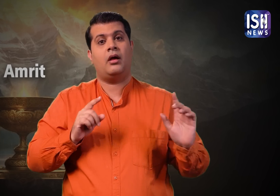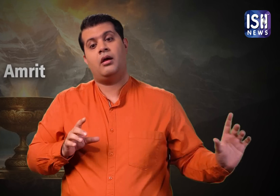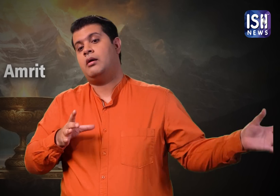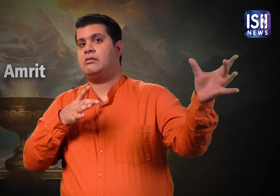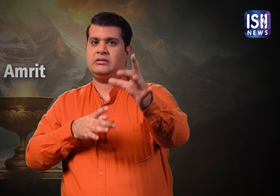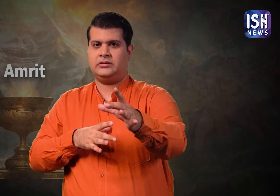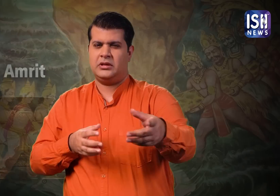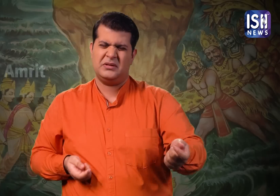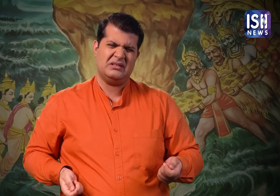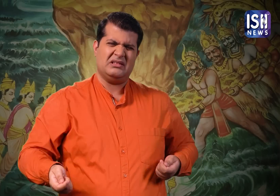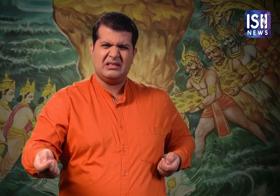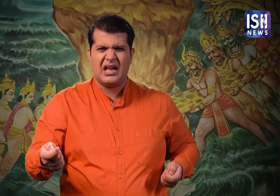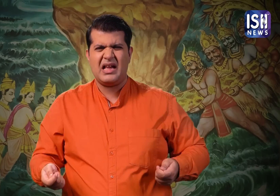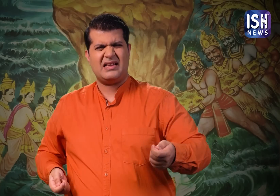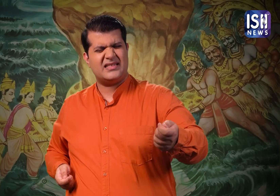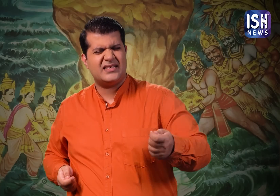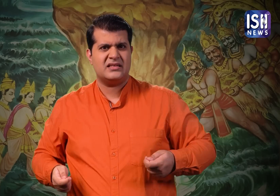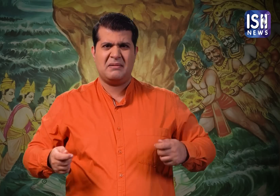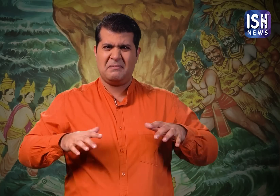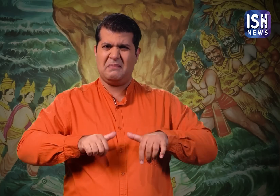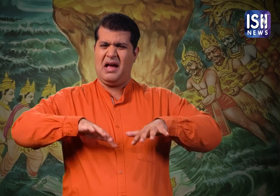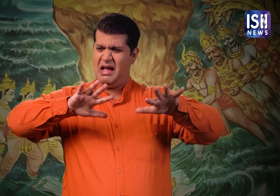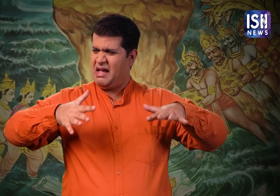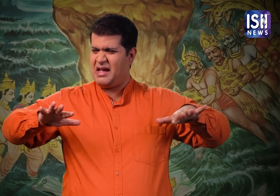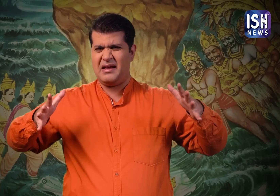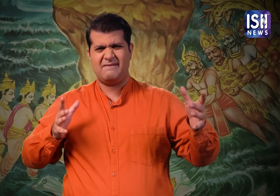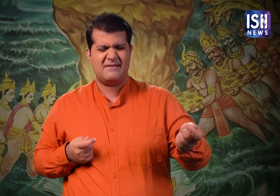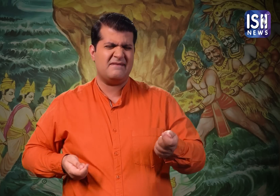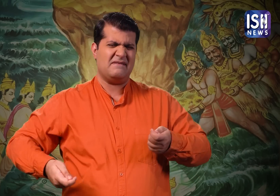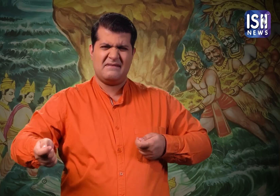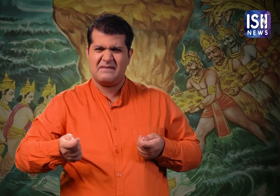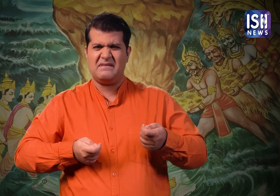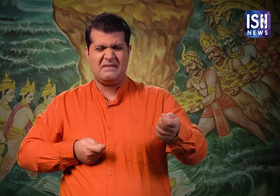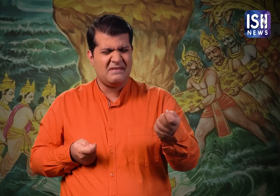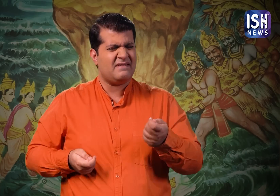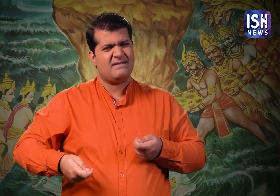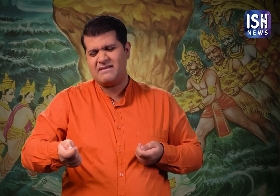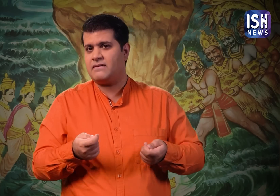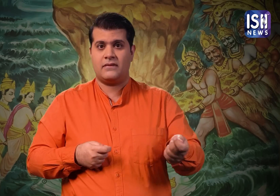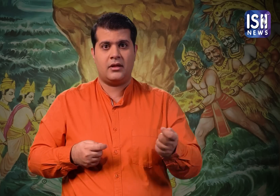Devatas and Asuras then started performing the Samudramanthan.